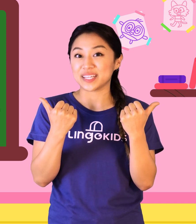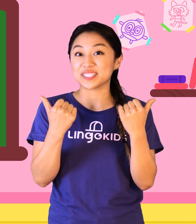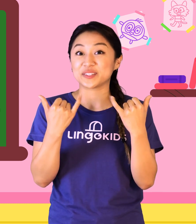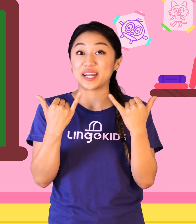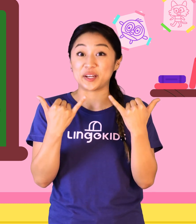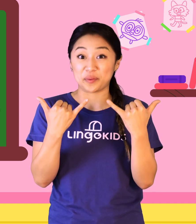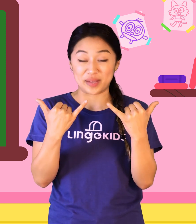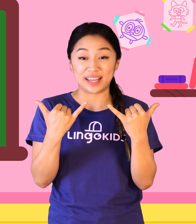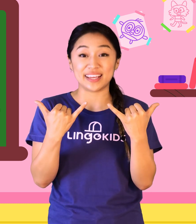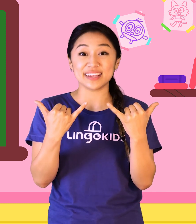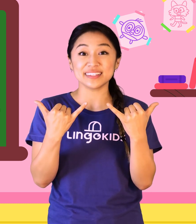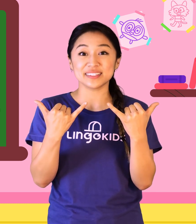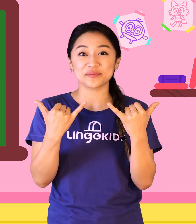and straighten your pinkies.